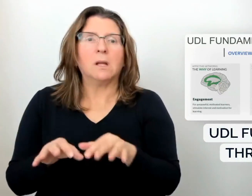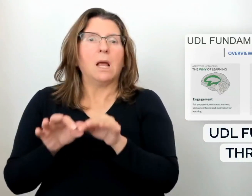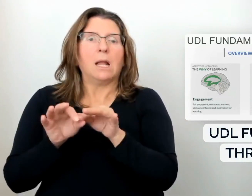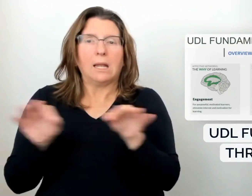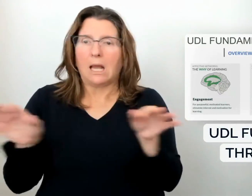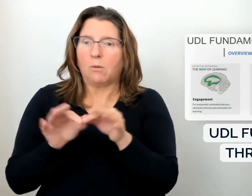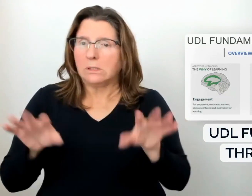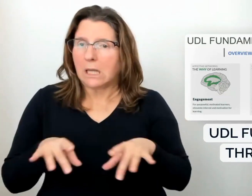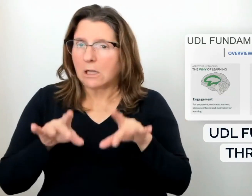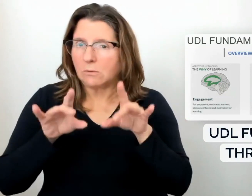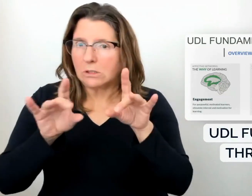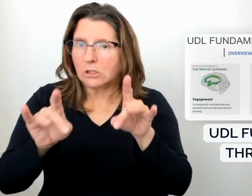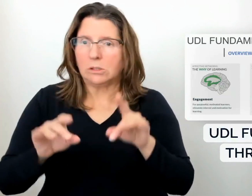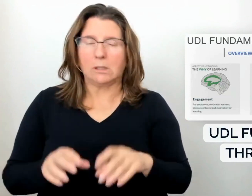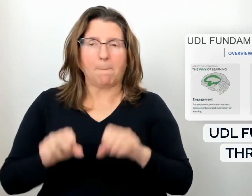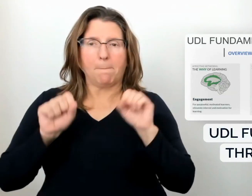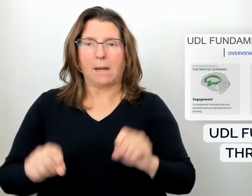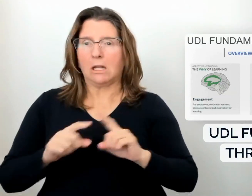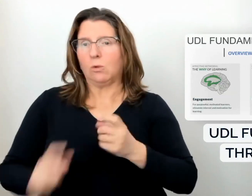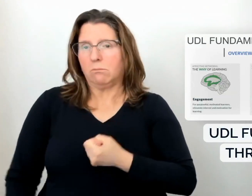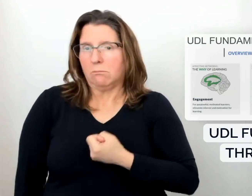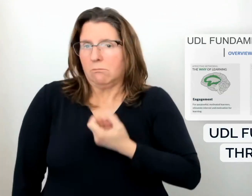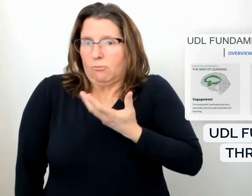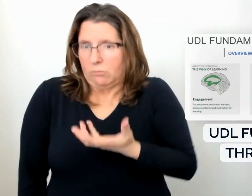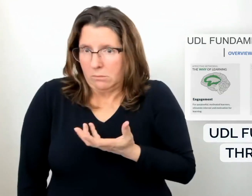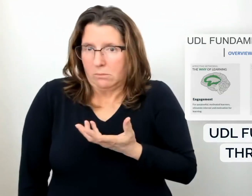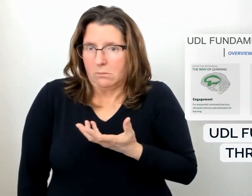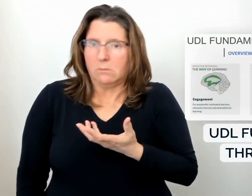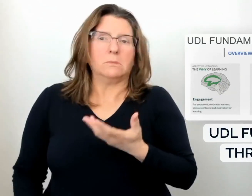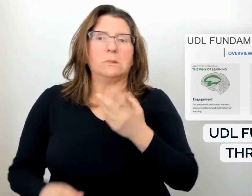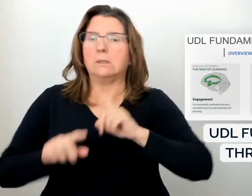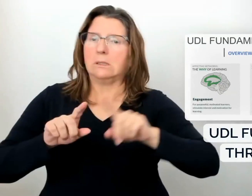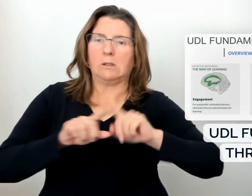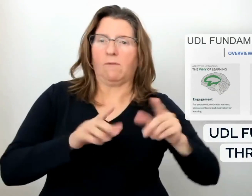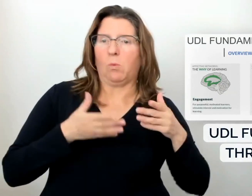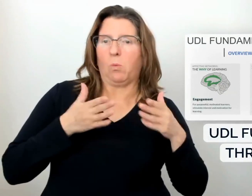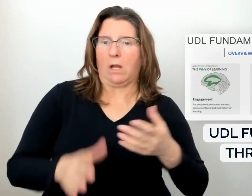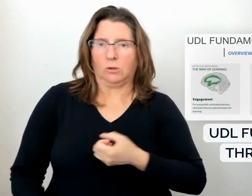Action and expression deals with language and language acquisition.